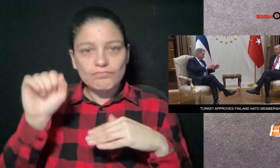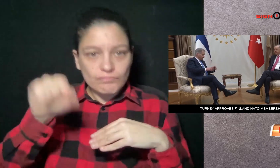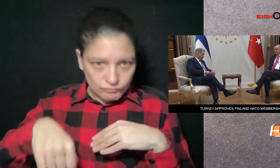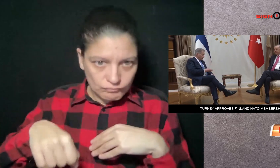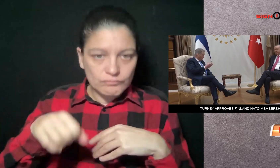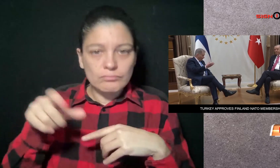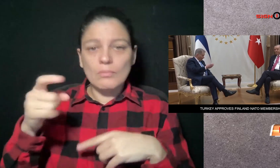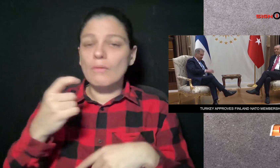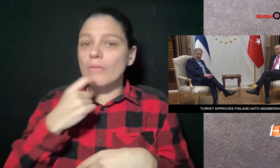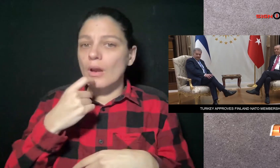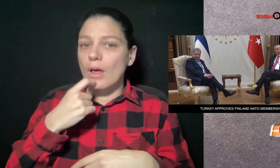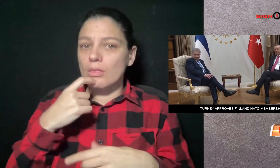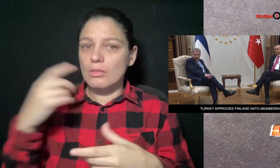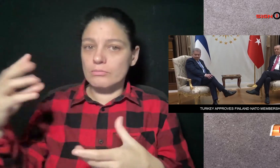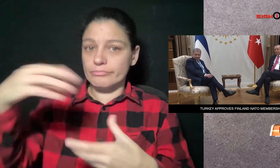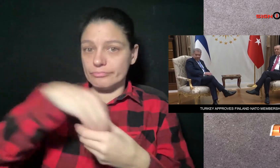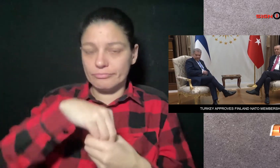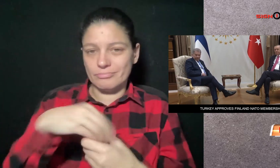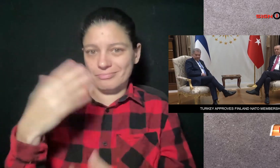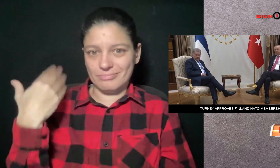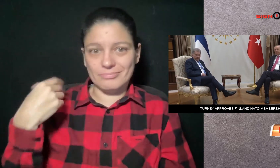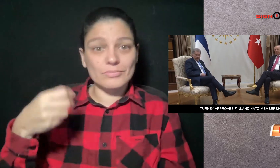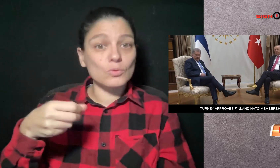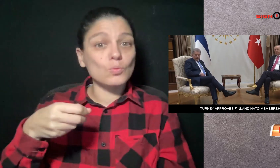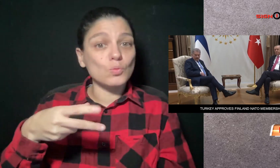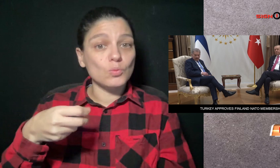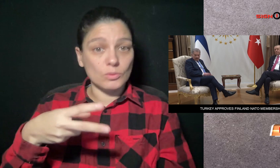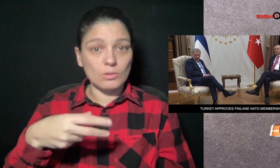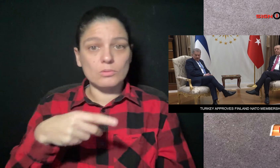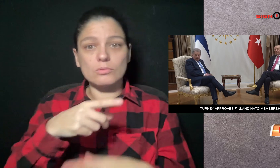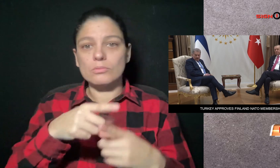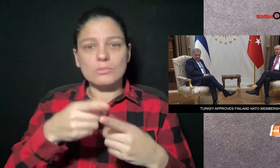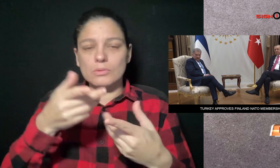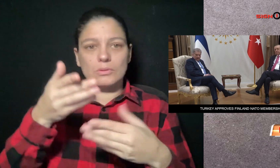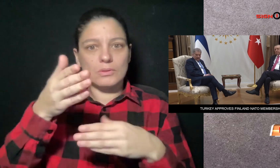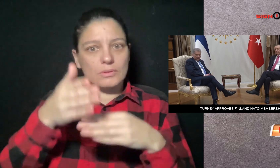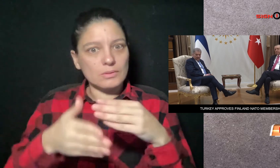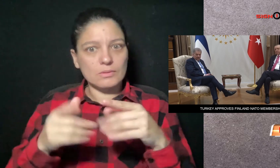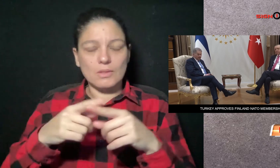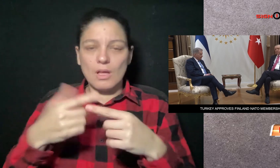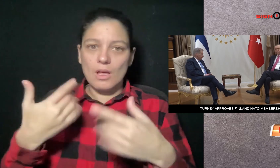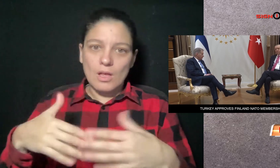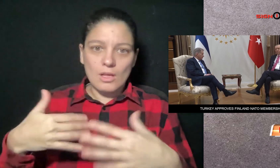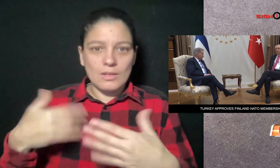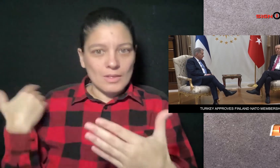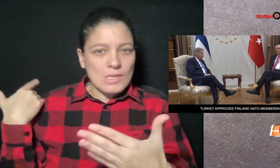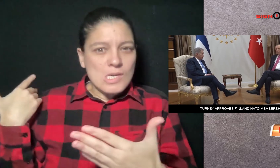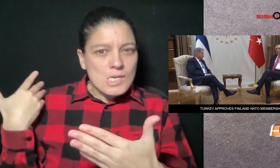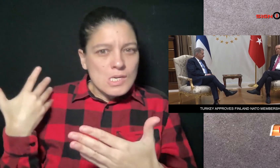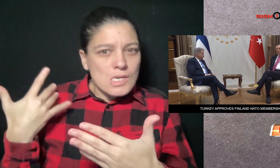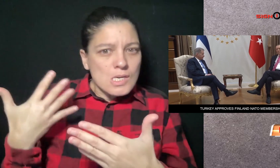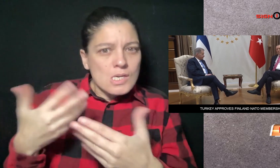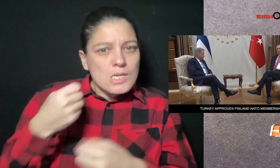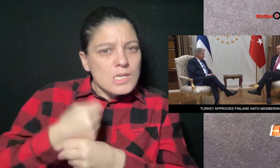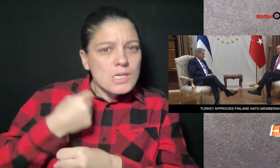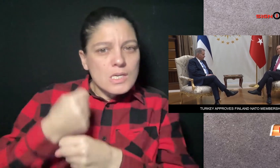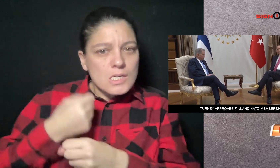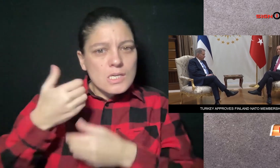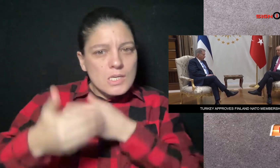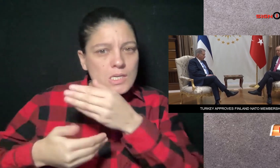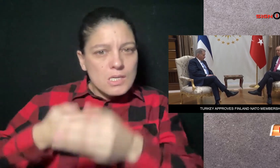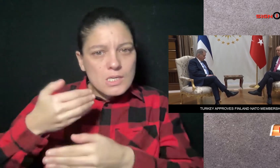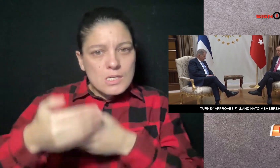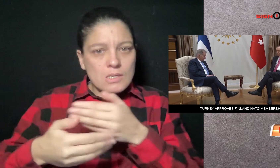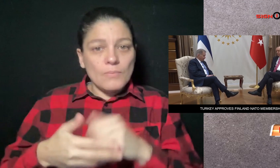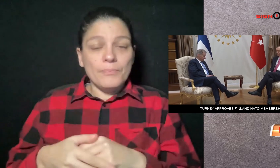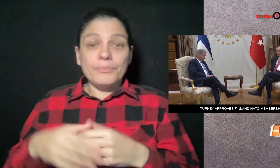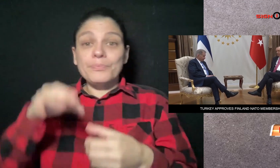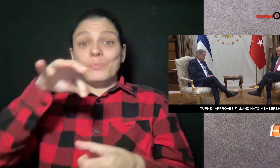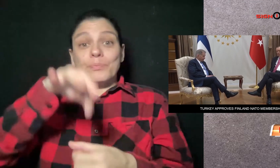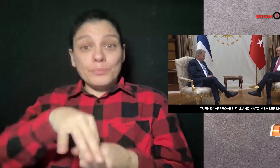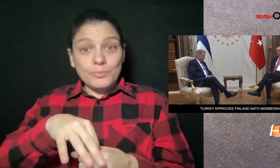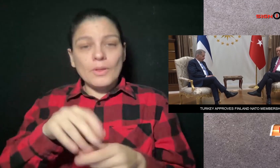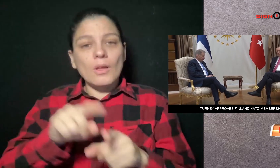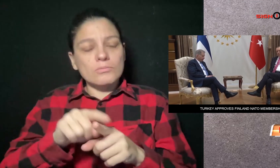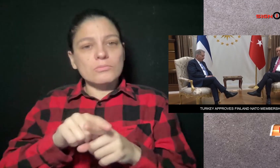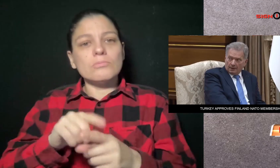favor of Finland's membership on Thursday clearing the last hurdle of the process the